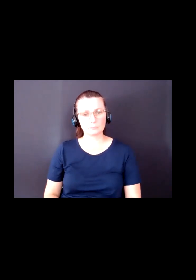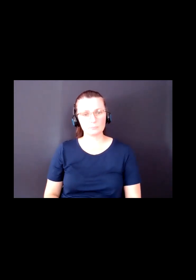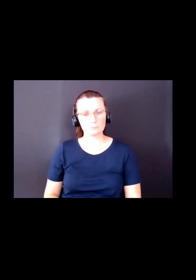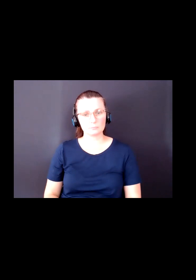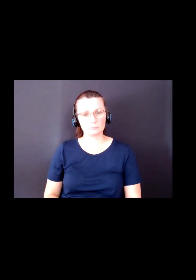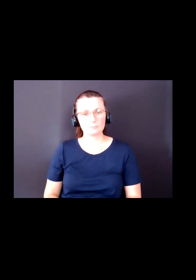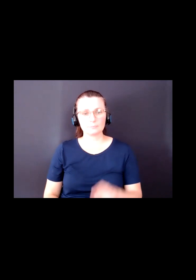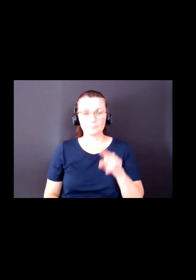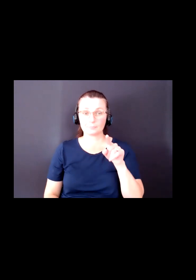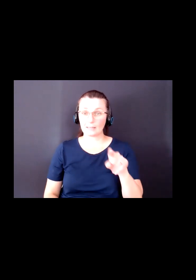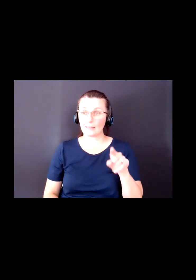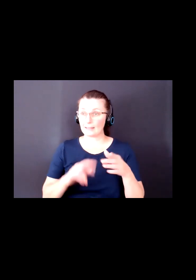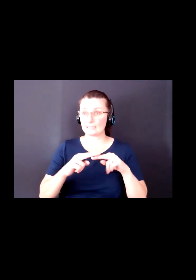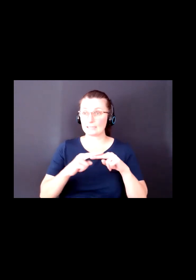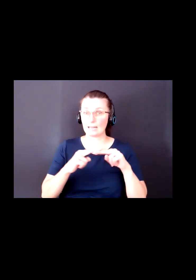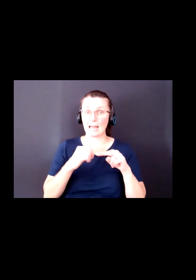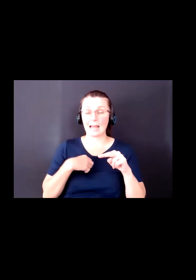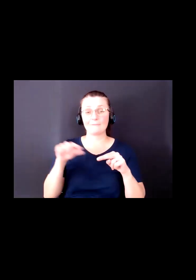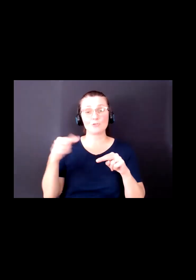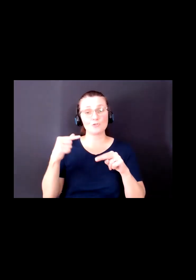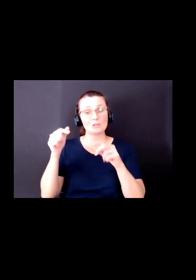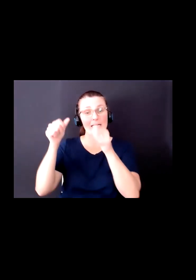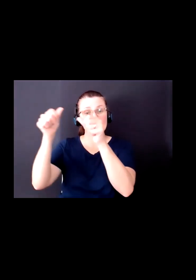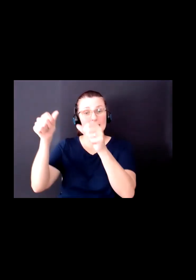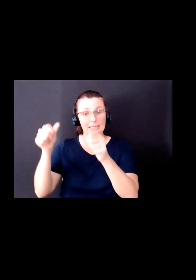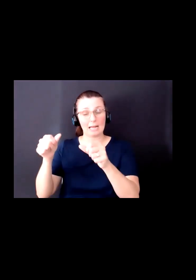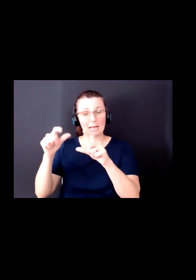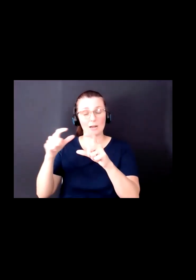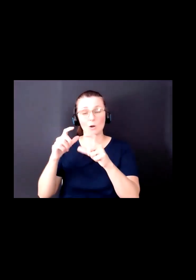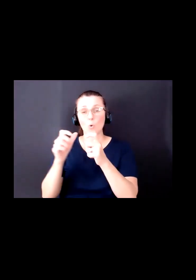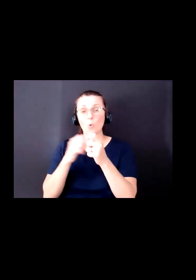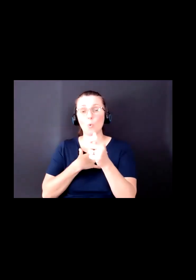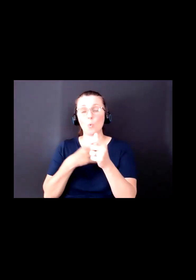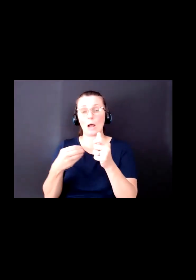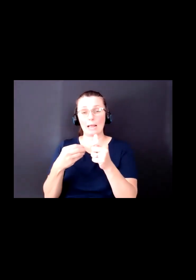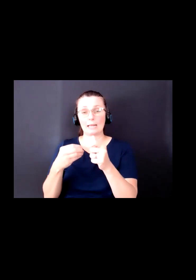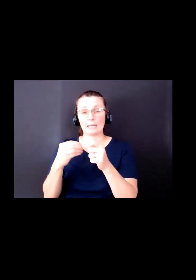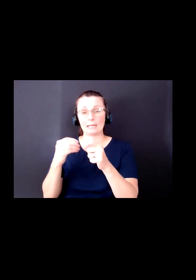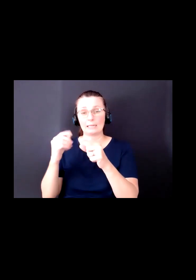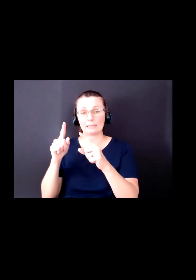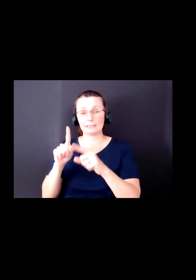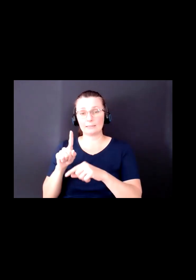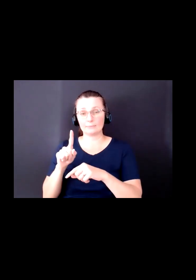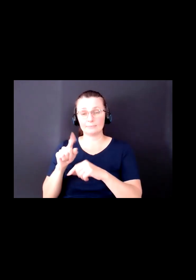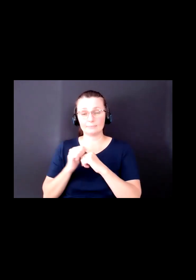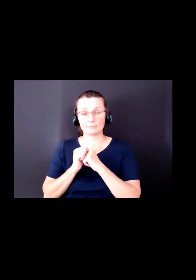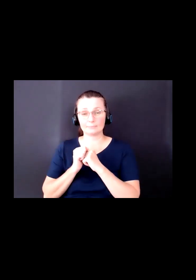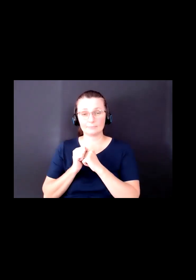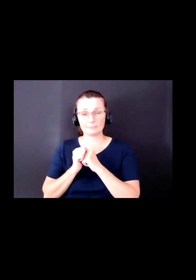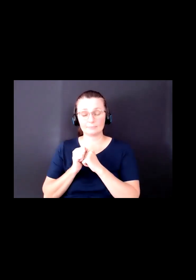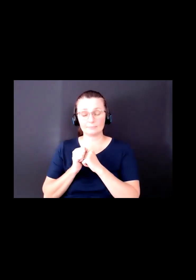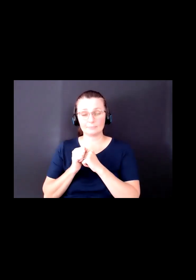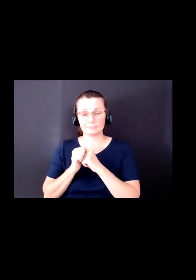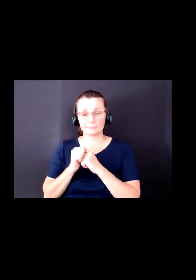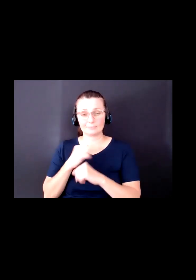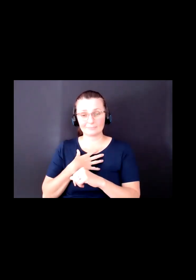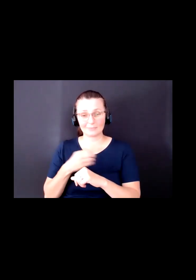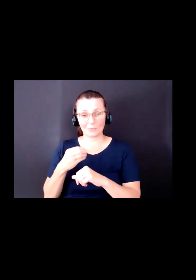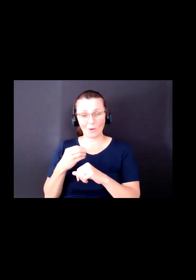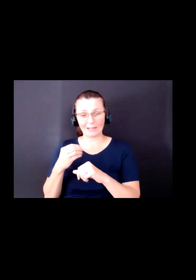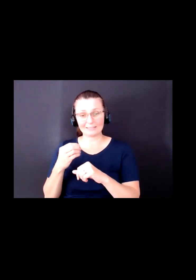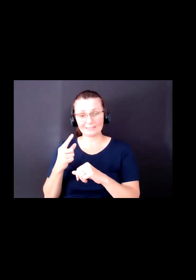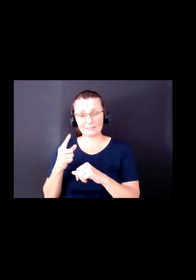sign with, you know, white -- with white. There's an arrow